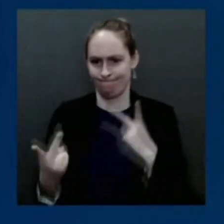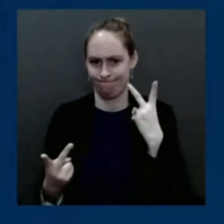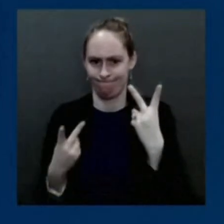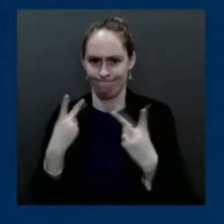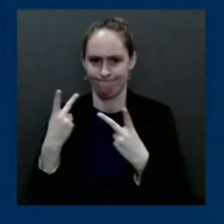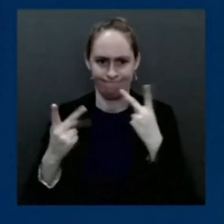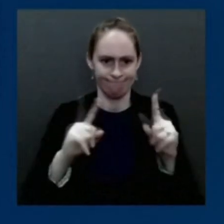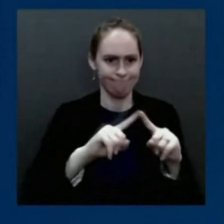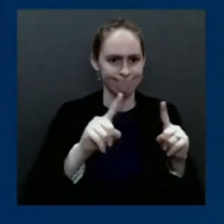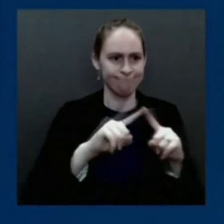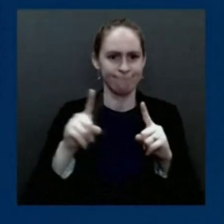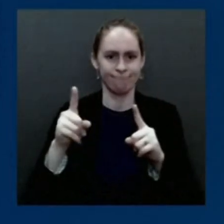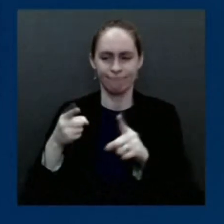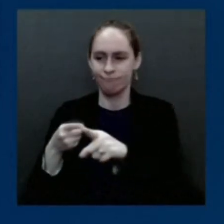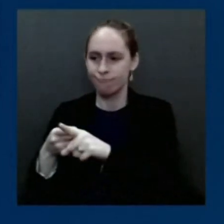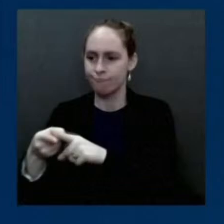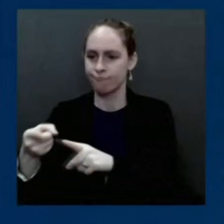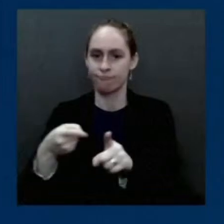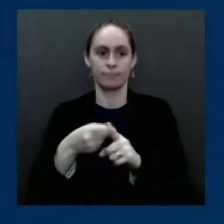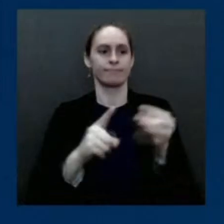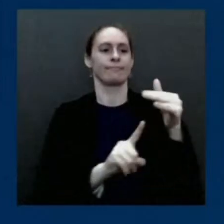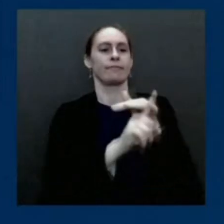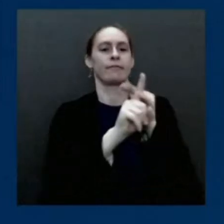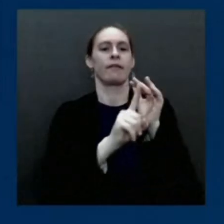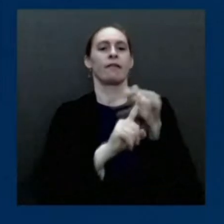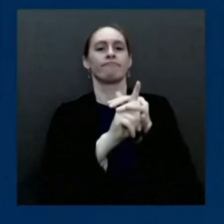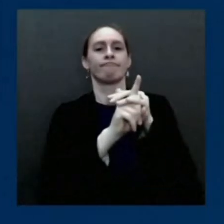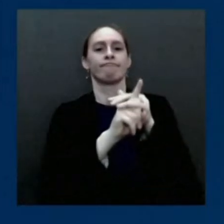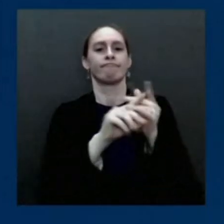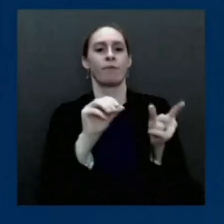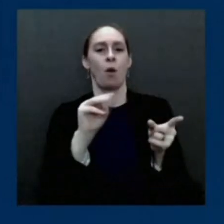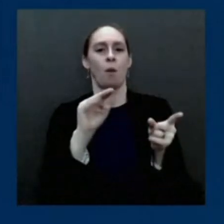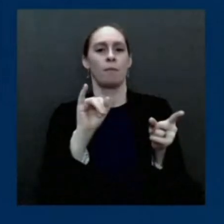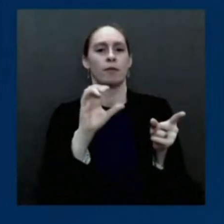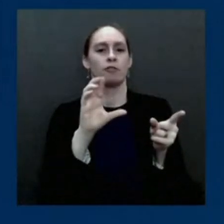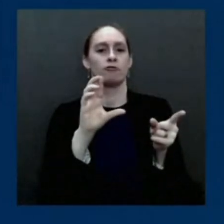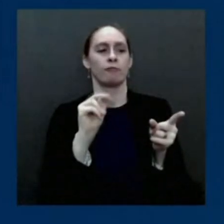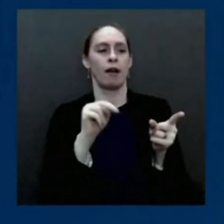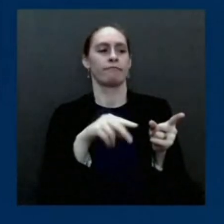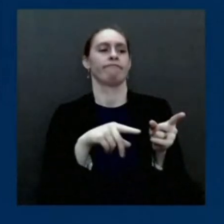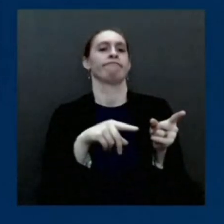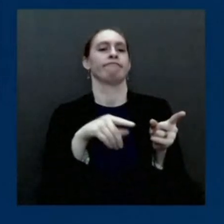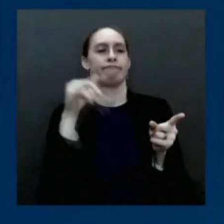EXAMPLE WITH OMICRON IF YOU